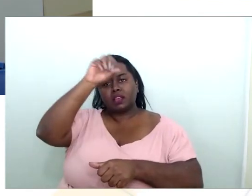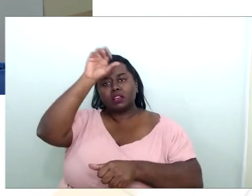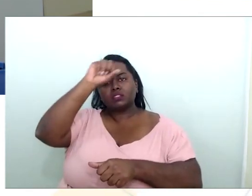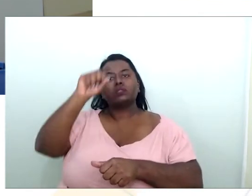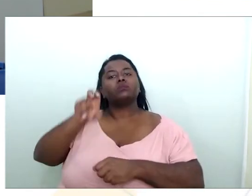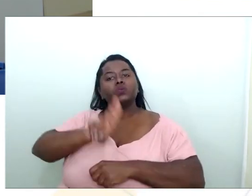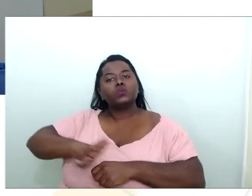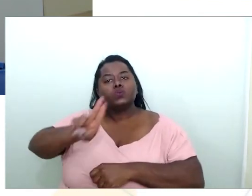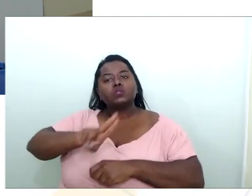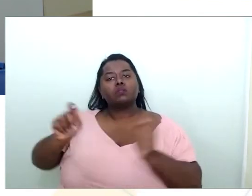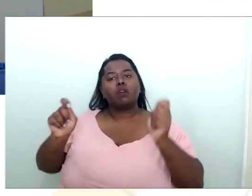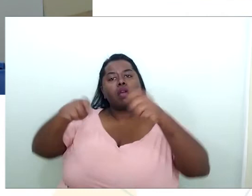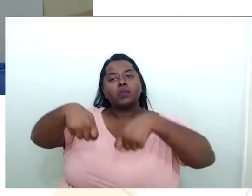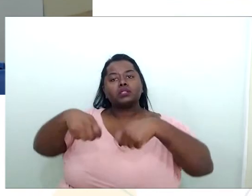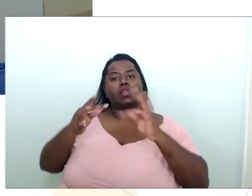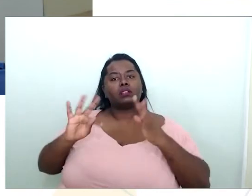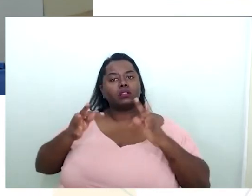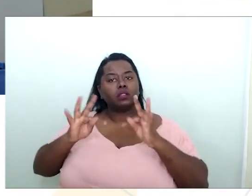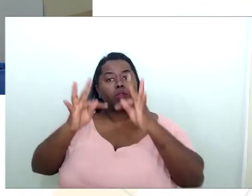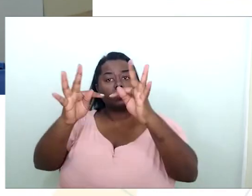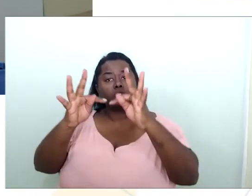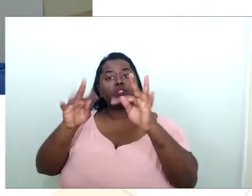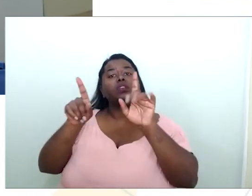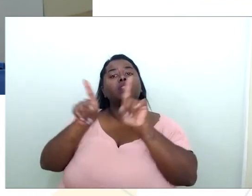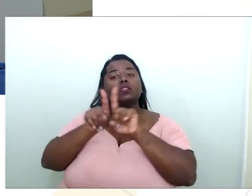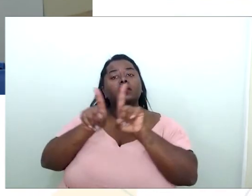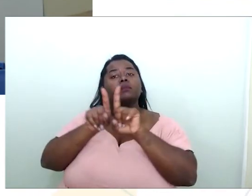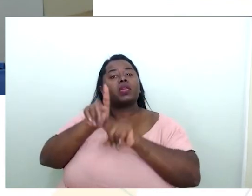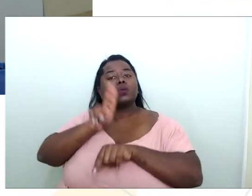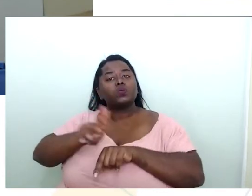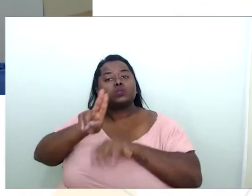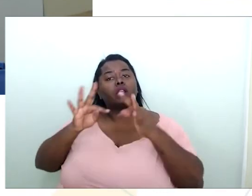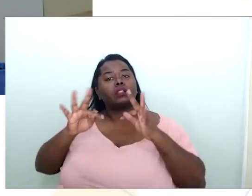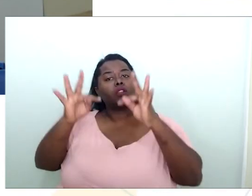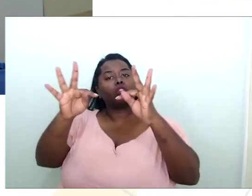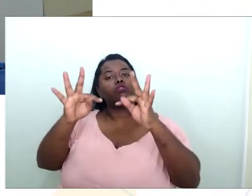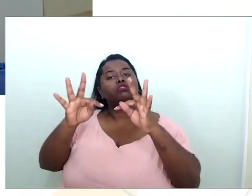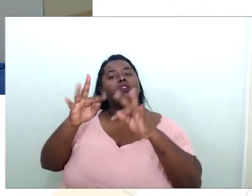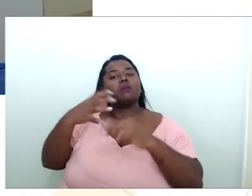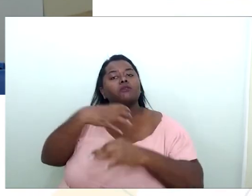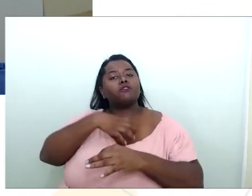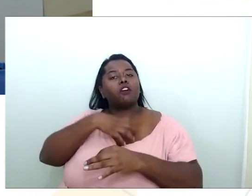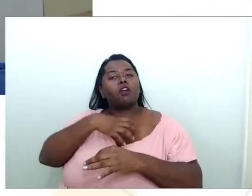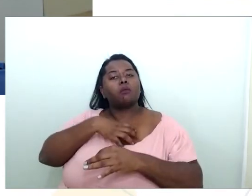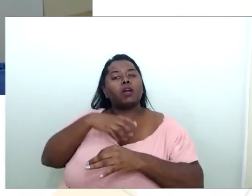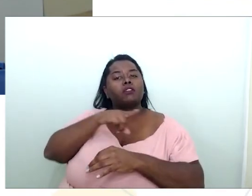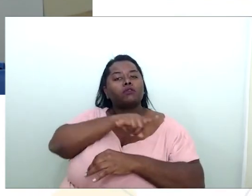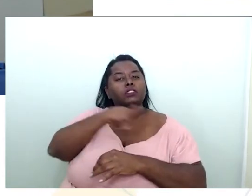design it in such a way that you know people can't cheat that easily there are